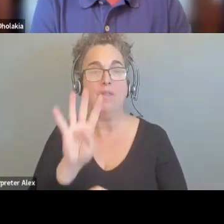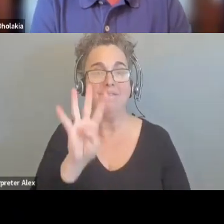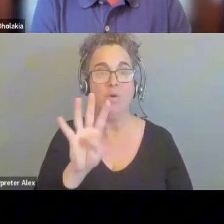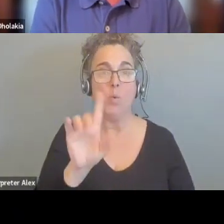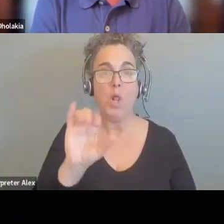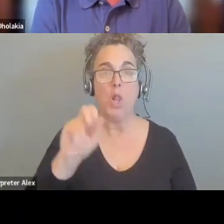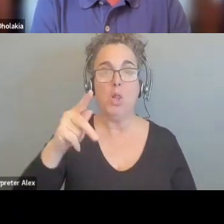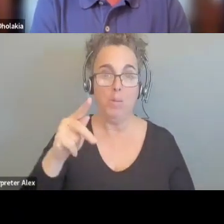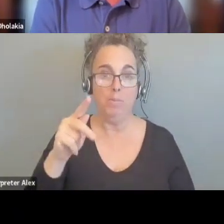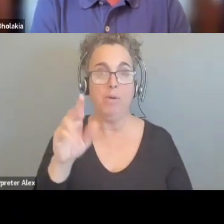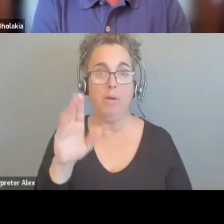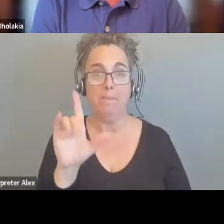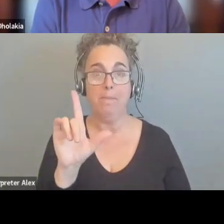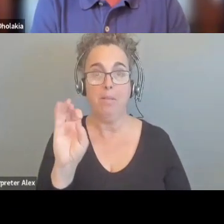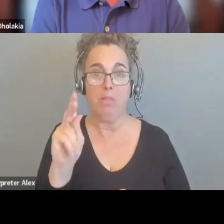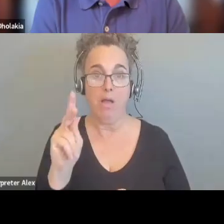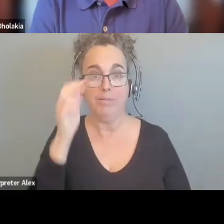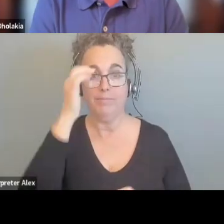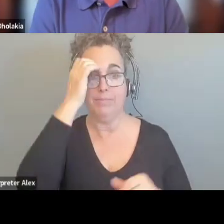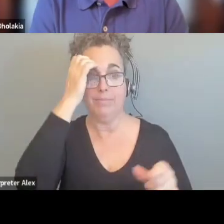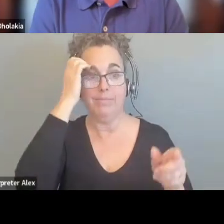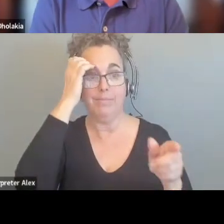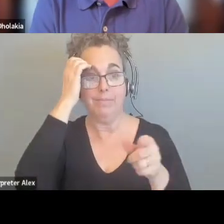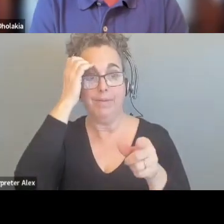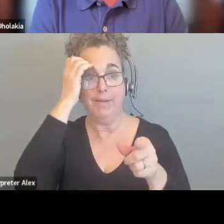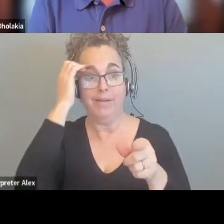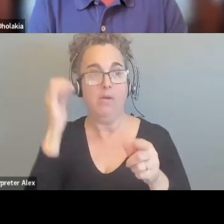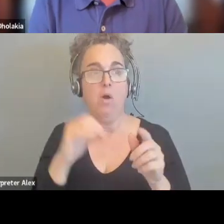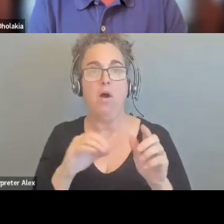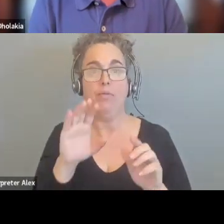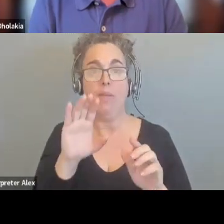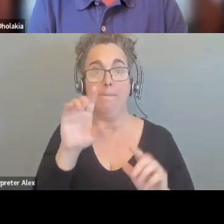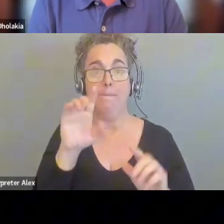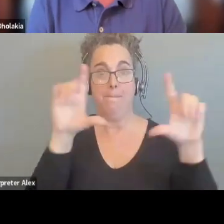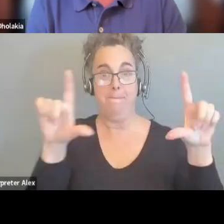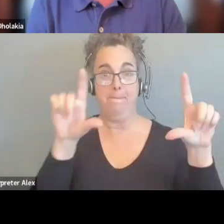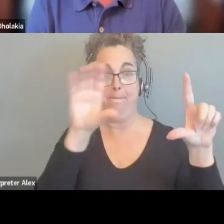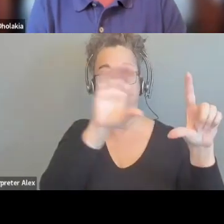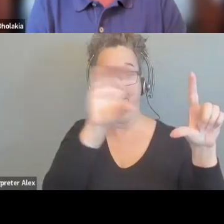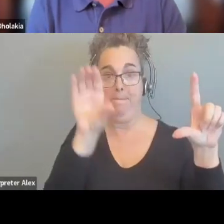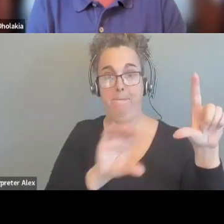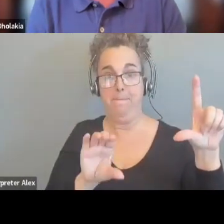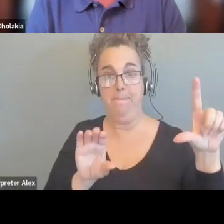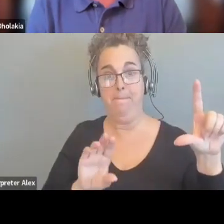Below it in the bottom left we have the for loop counter. This was a 3D printed counter that